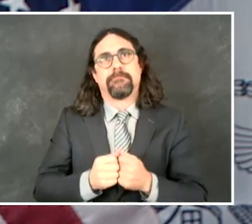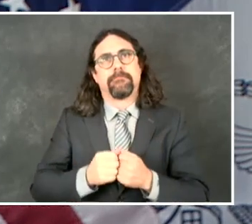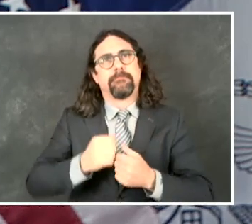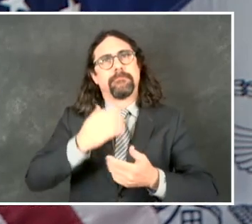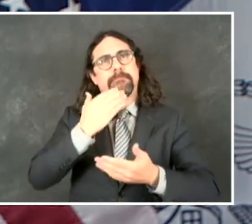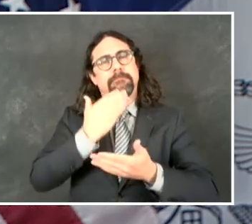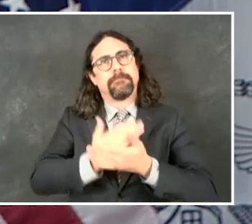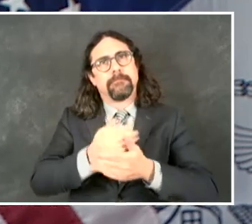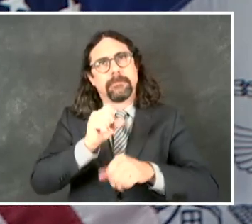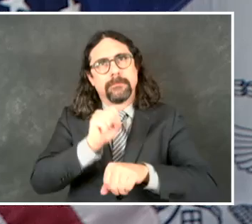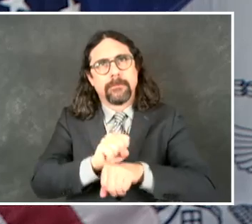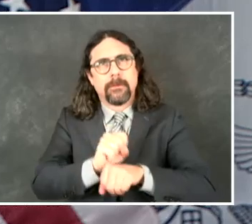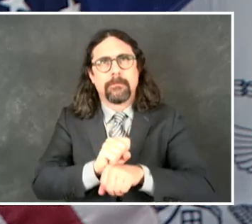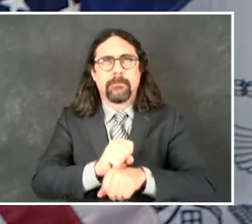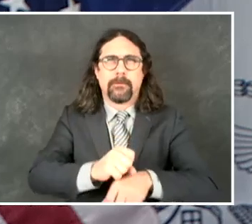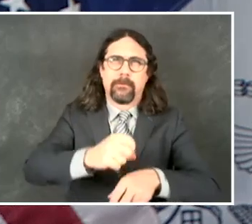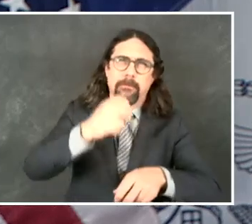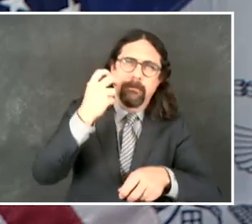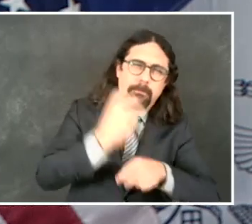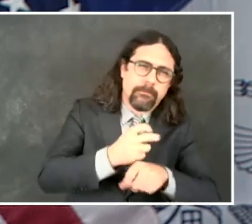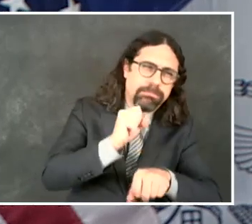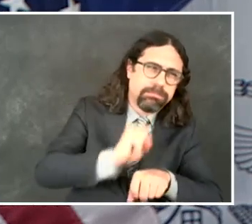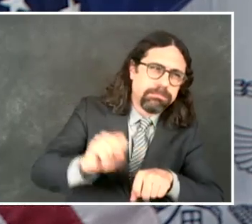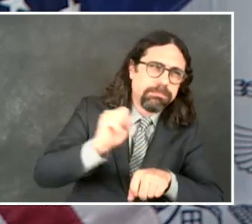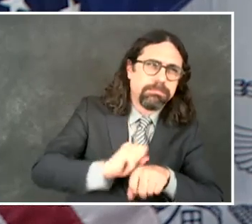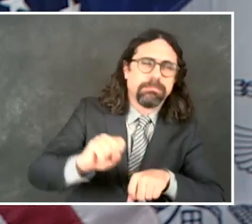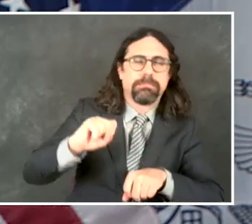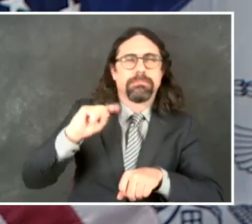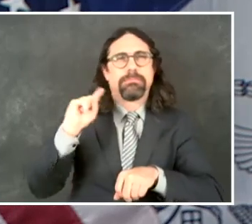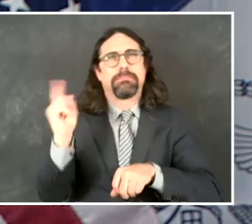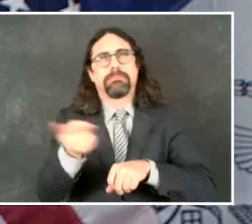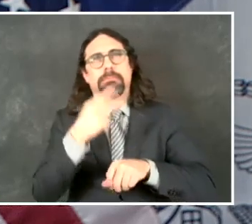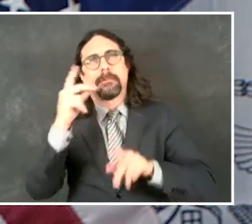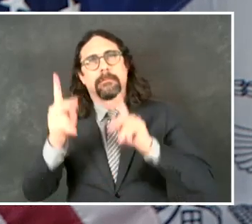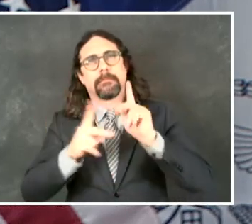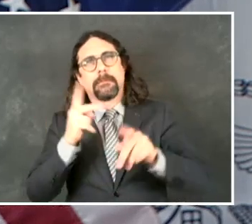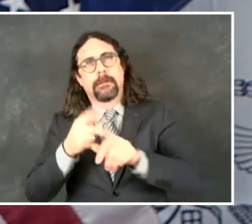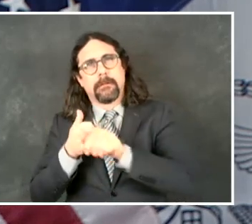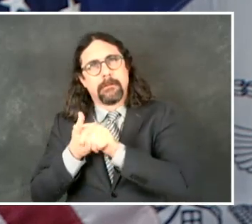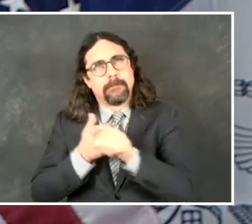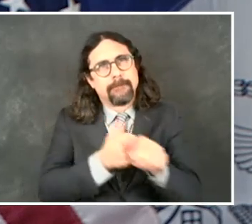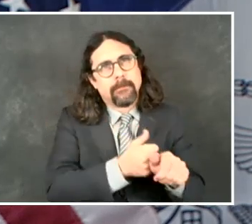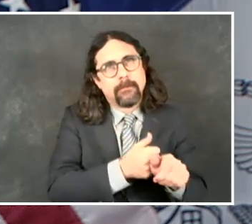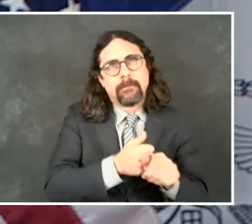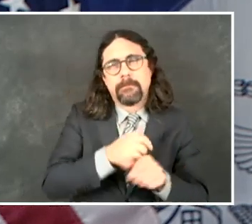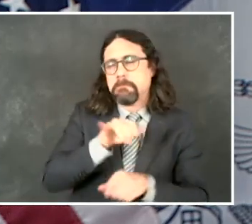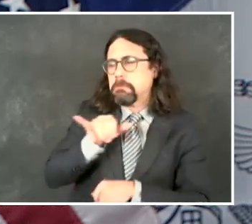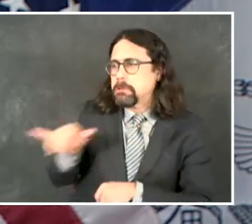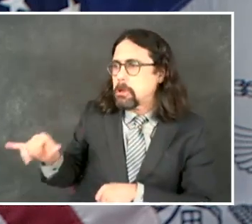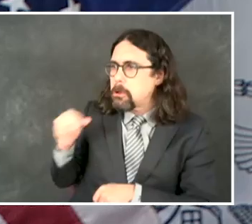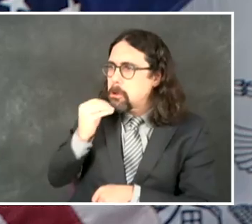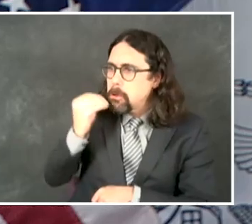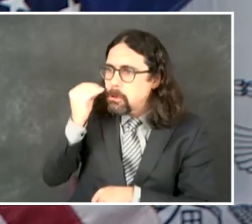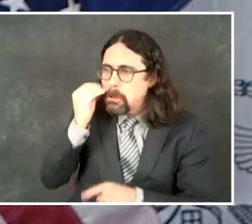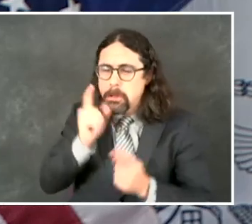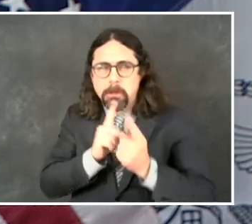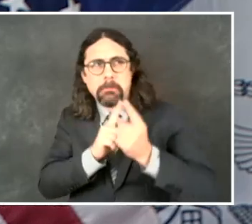EVERY TIME, I WANT TO SAY THANK YOU TO ALL OF YOU FOR EVERYTHING U'YORE DOING TO PRTACICE SOCIAL